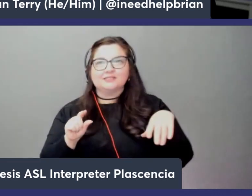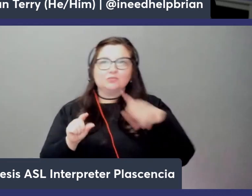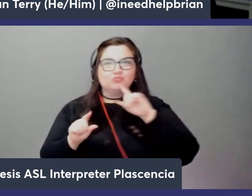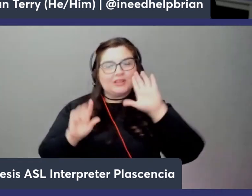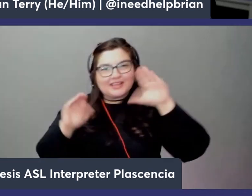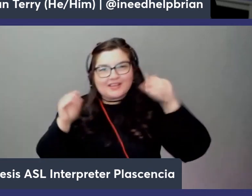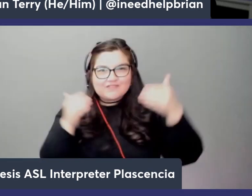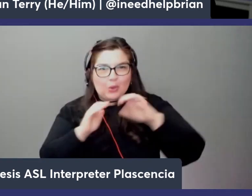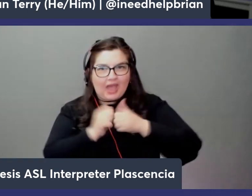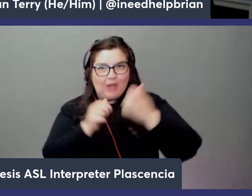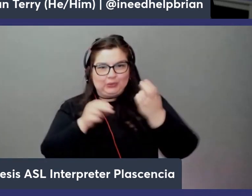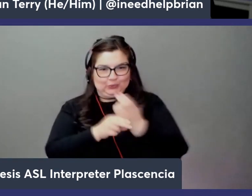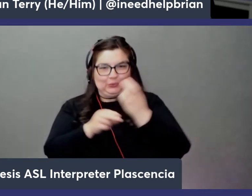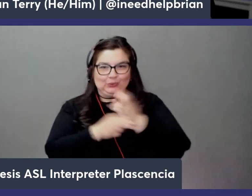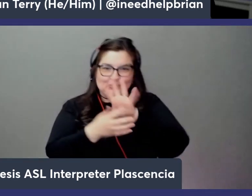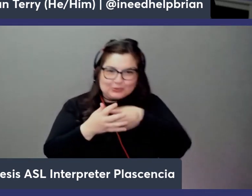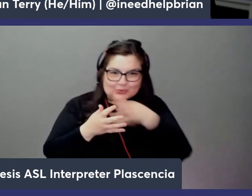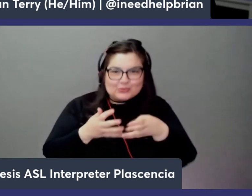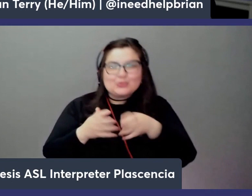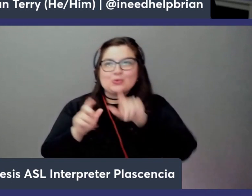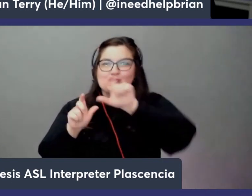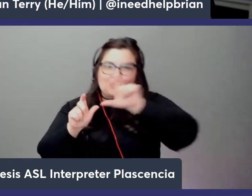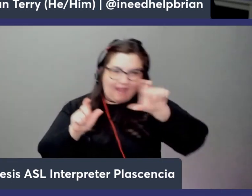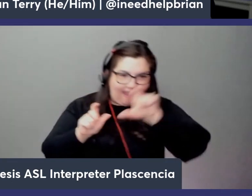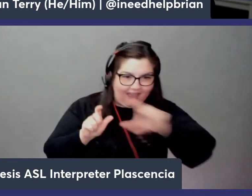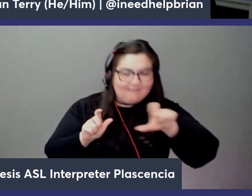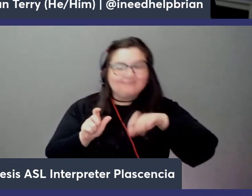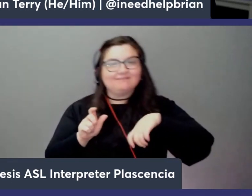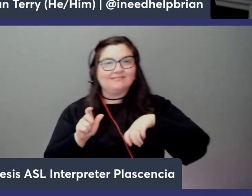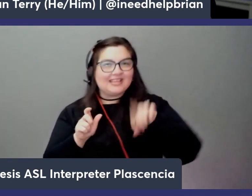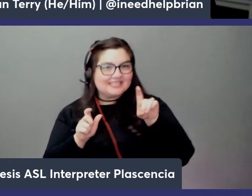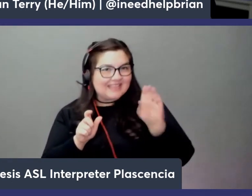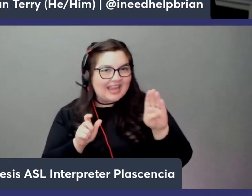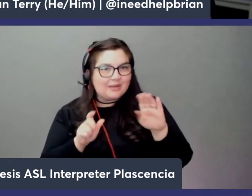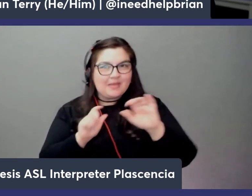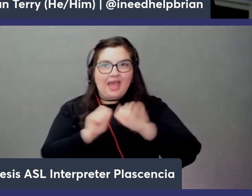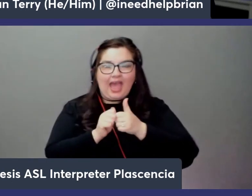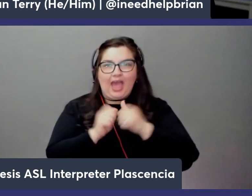how you can use graphs and graph databases to really solve very complex data problems